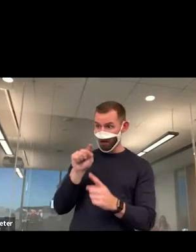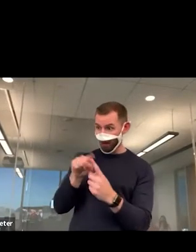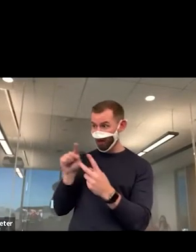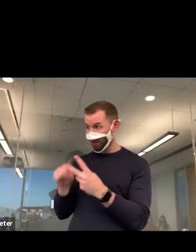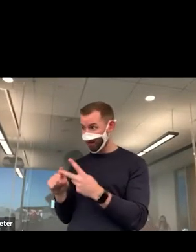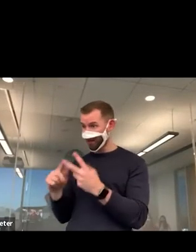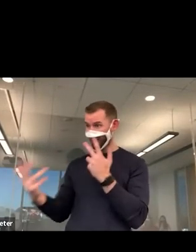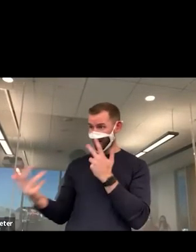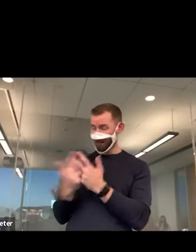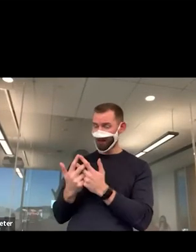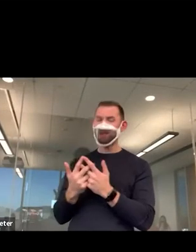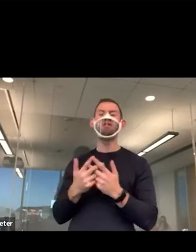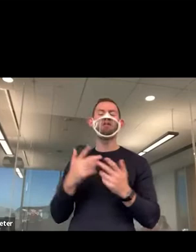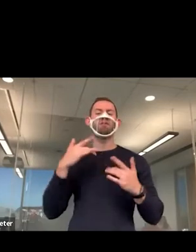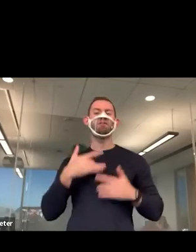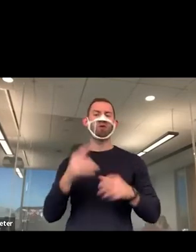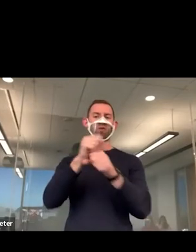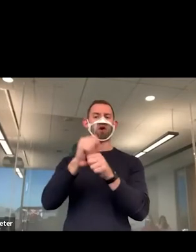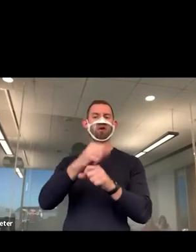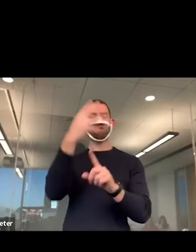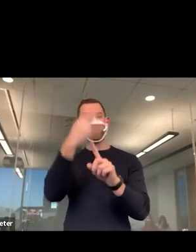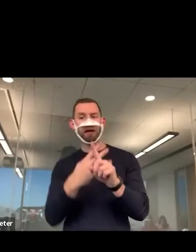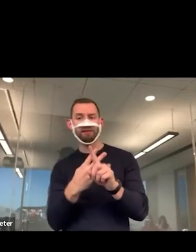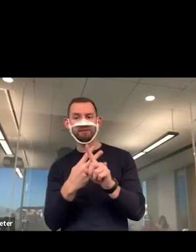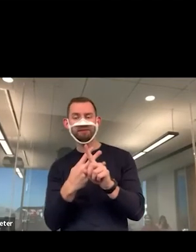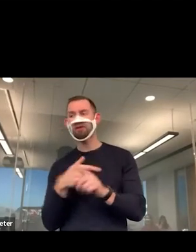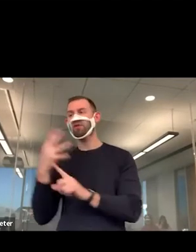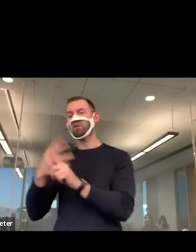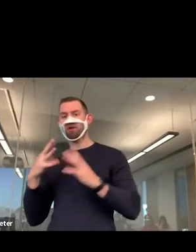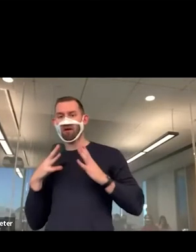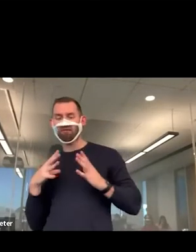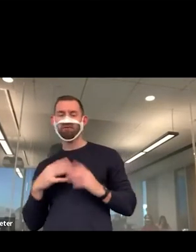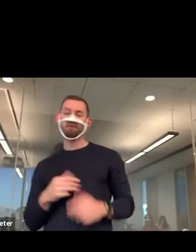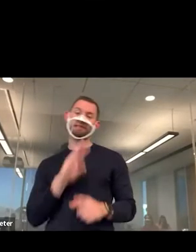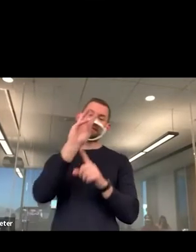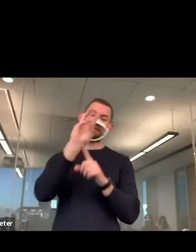four months on four months off six months on six months off you made a lot of money